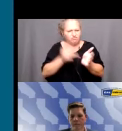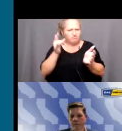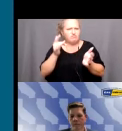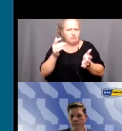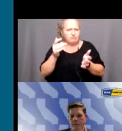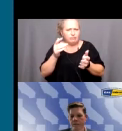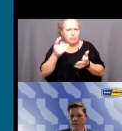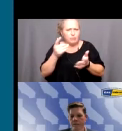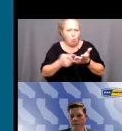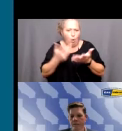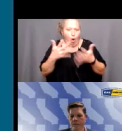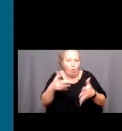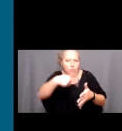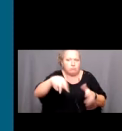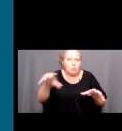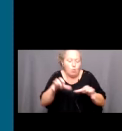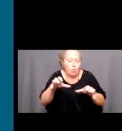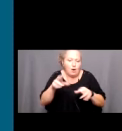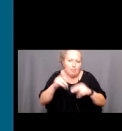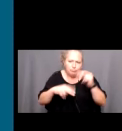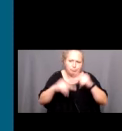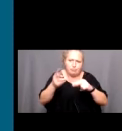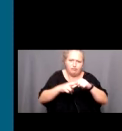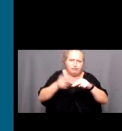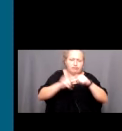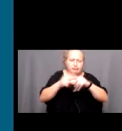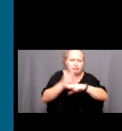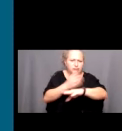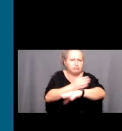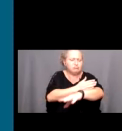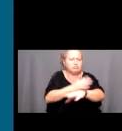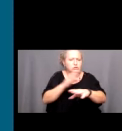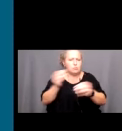the work that we're already doing and build on that to do more work. There certainly